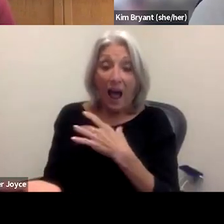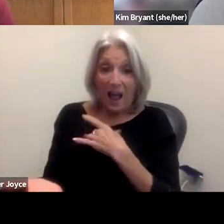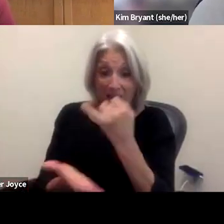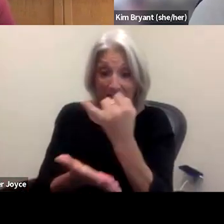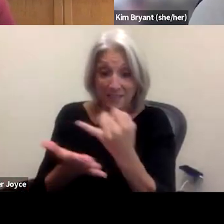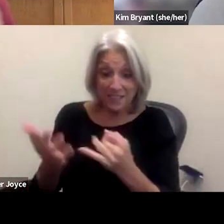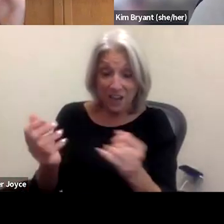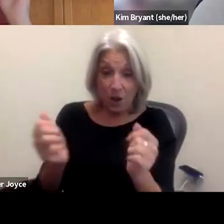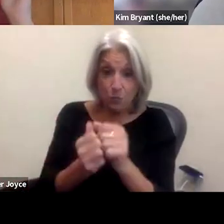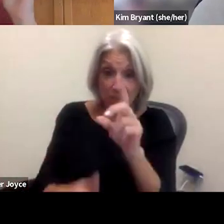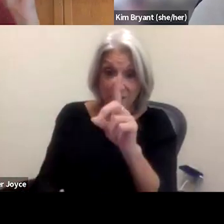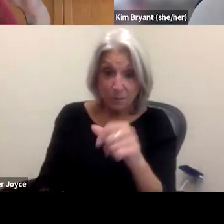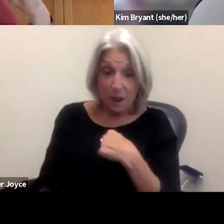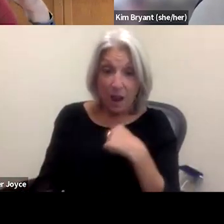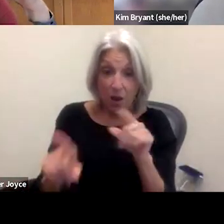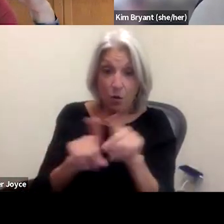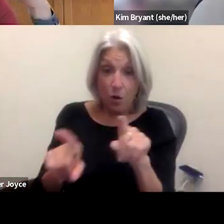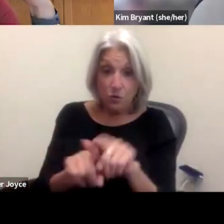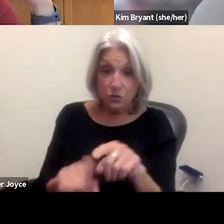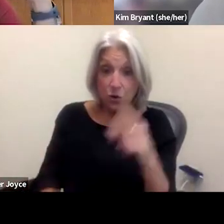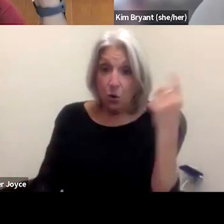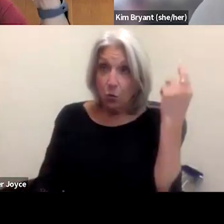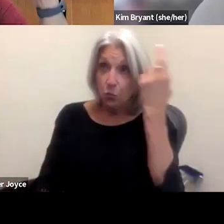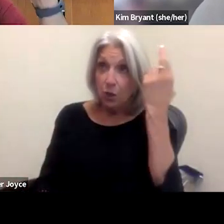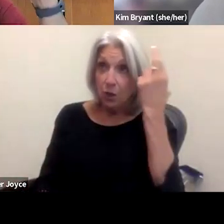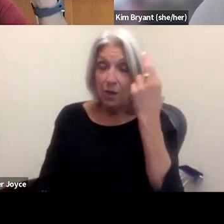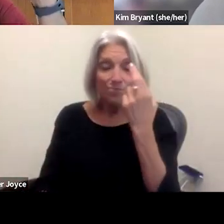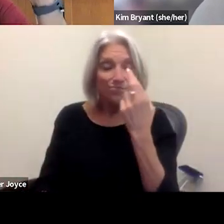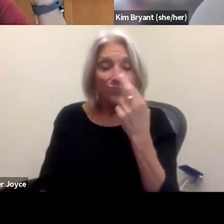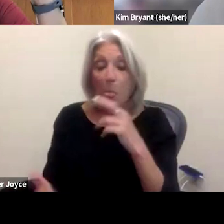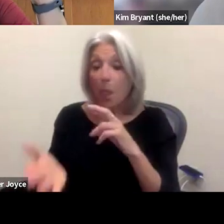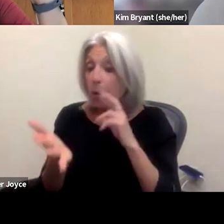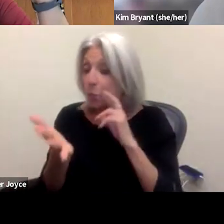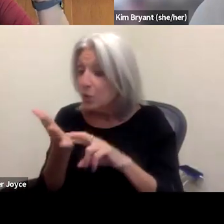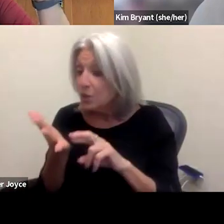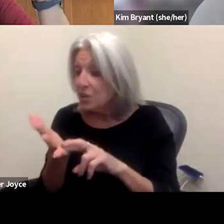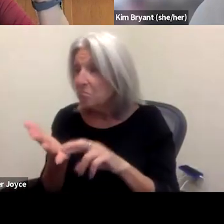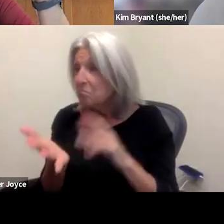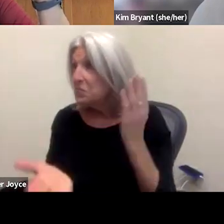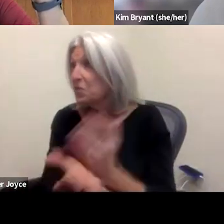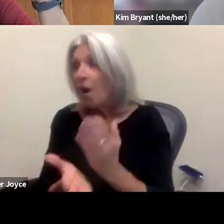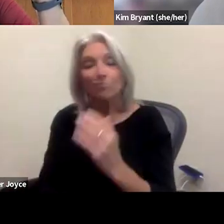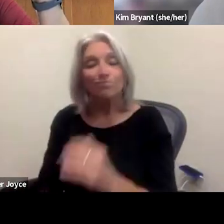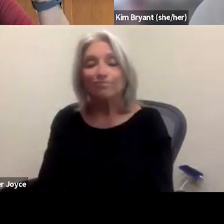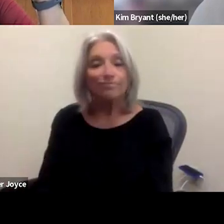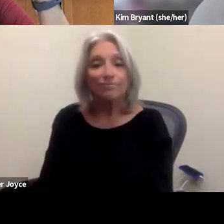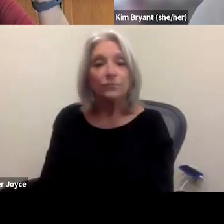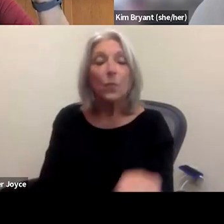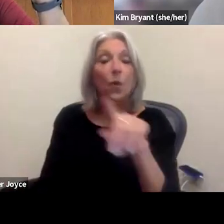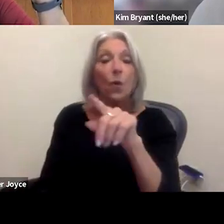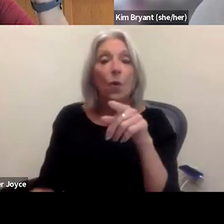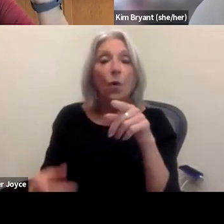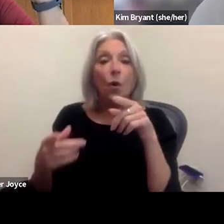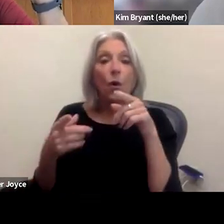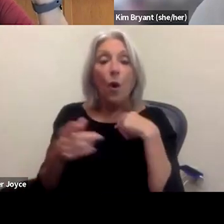I also realized that research isn't going to stop while we wait for enough disabled people